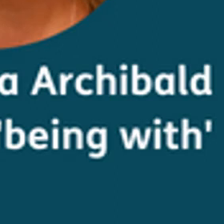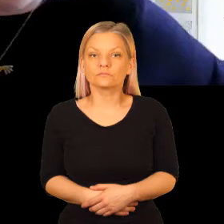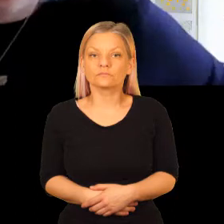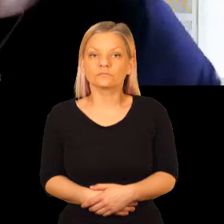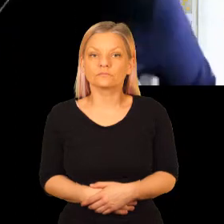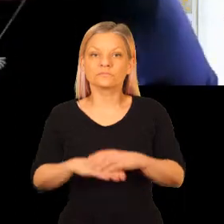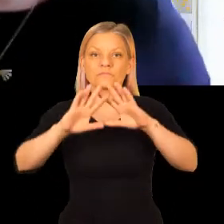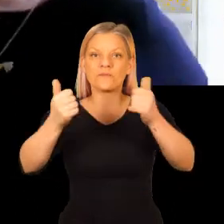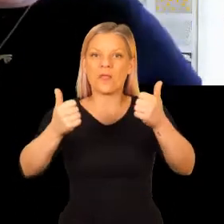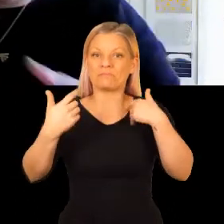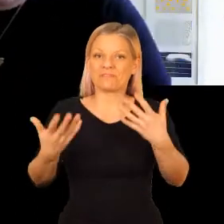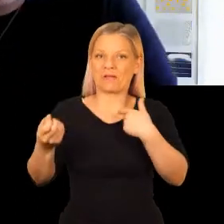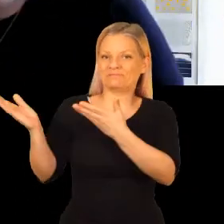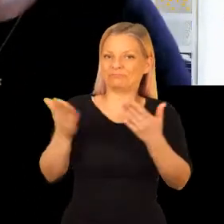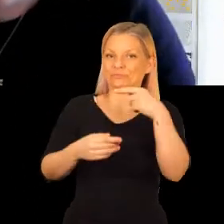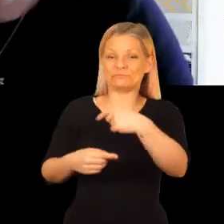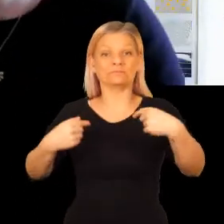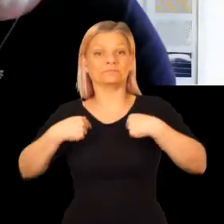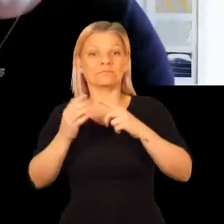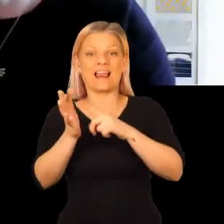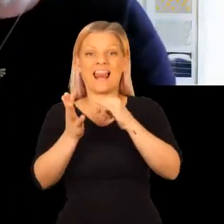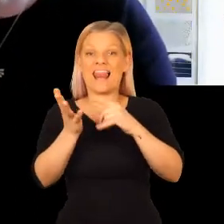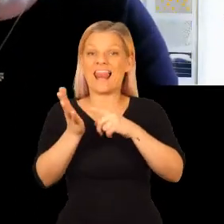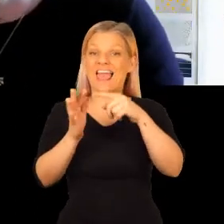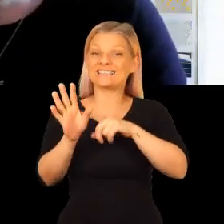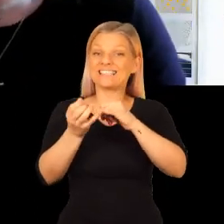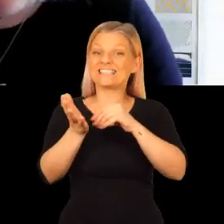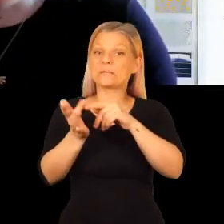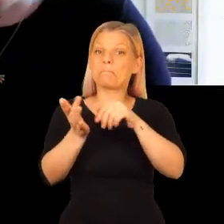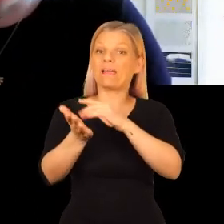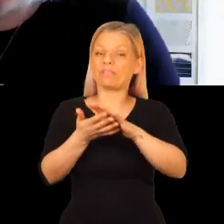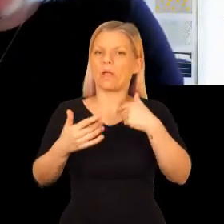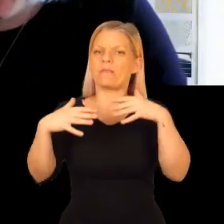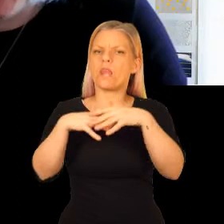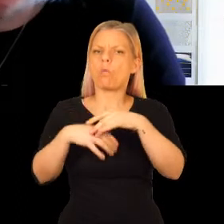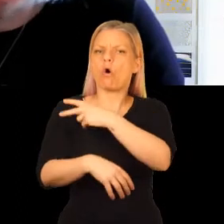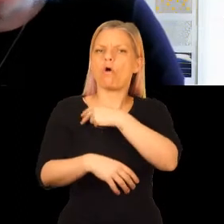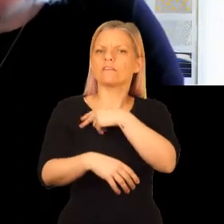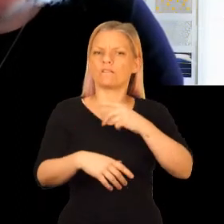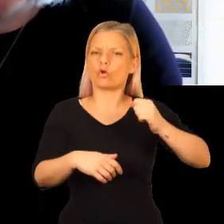hello all right just to give a bit of an introduction i am Lesley smith i'm